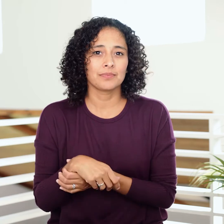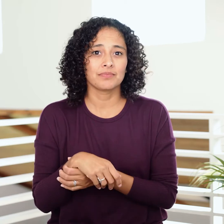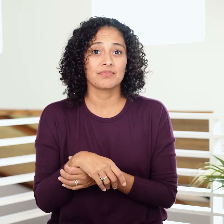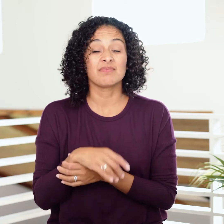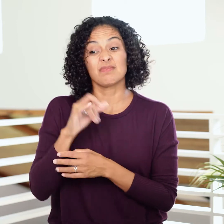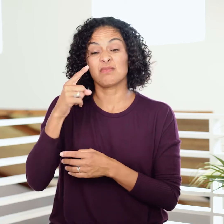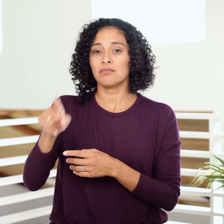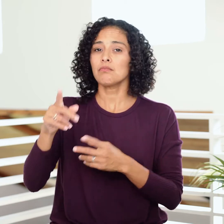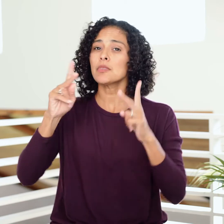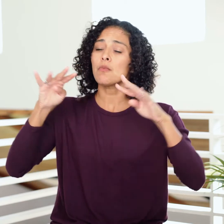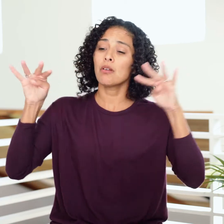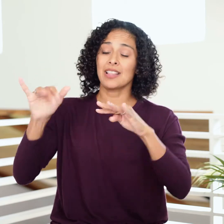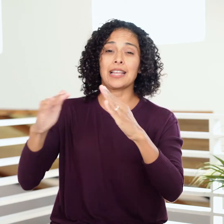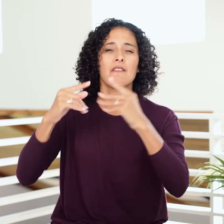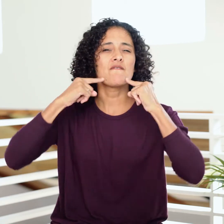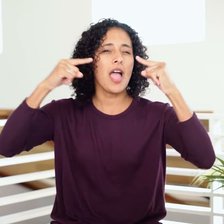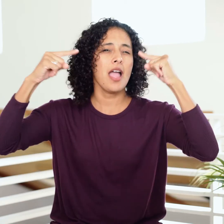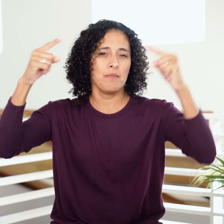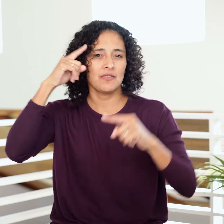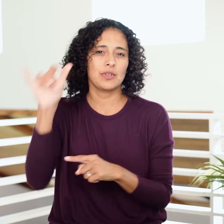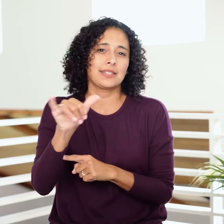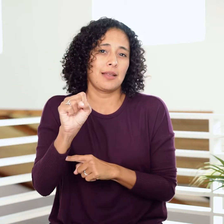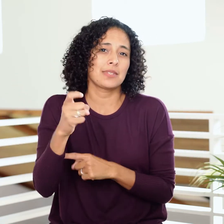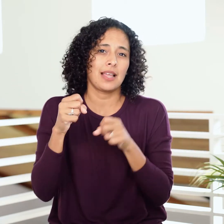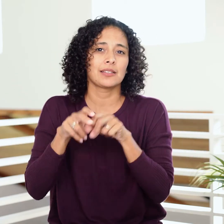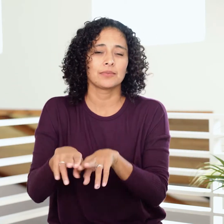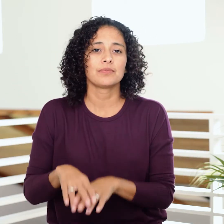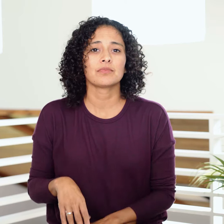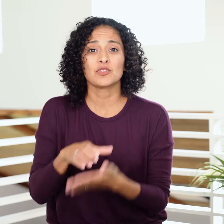but it’s not fair to say this was the sin they were known for at the time.